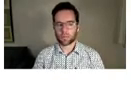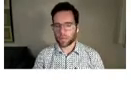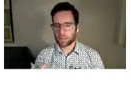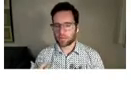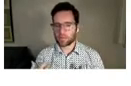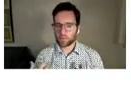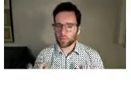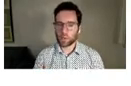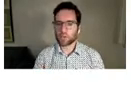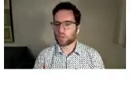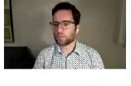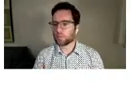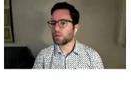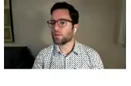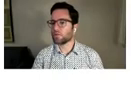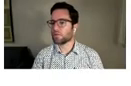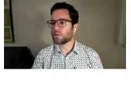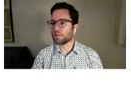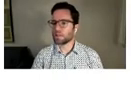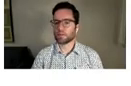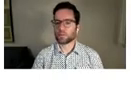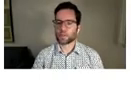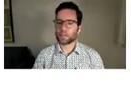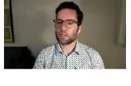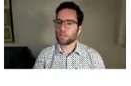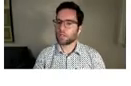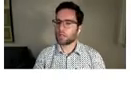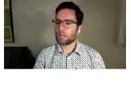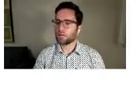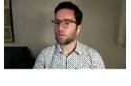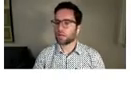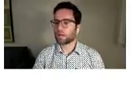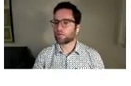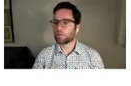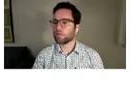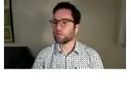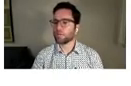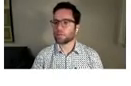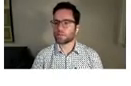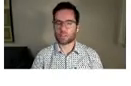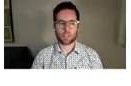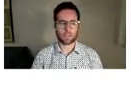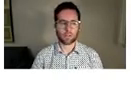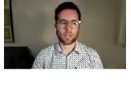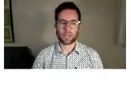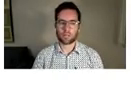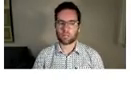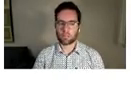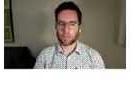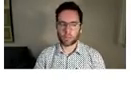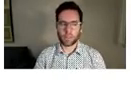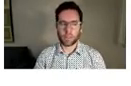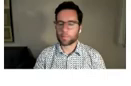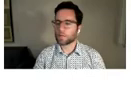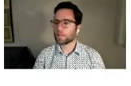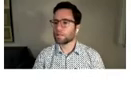provides support to communities so that they can spread accurate information on on the pandemic